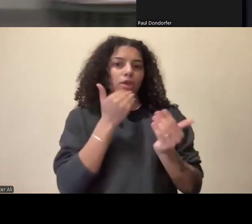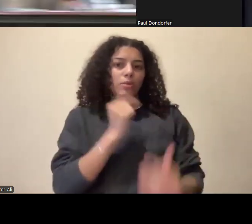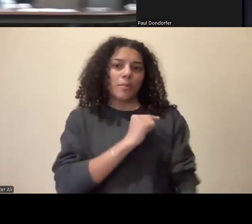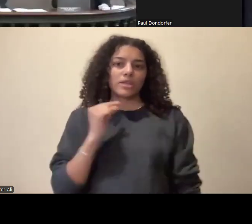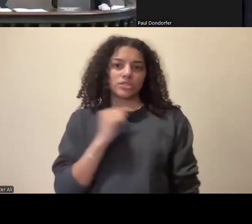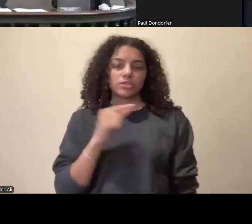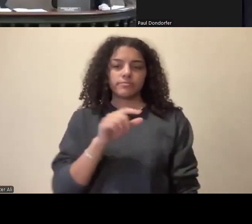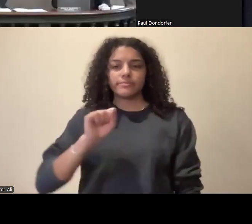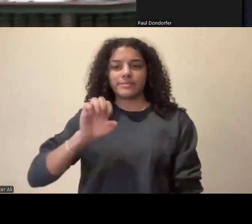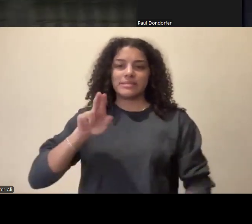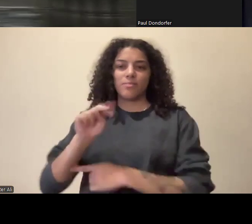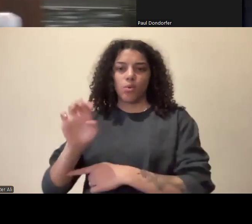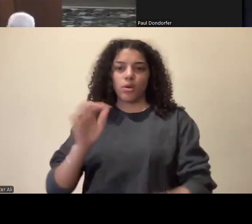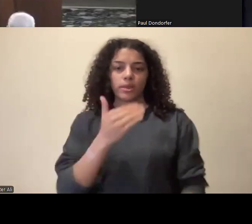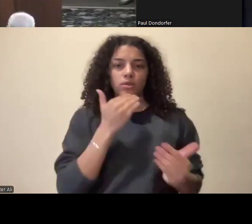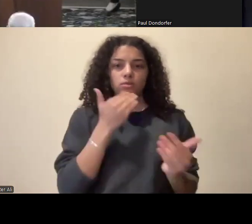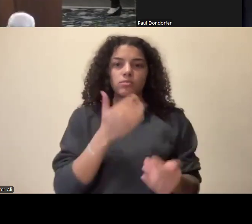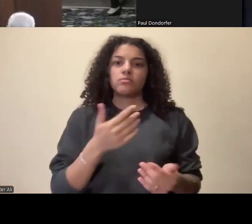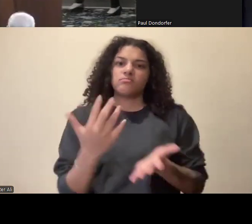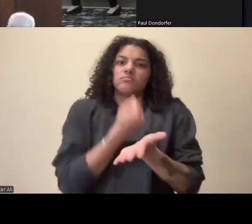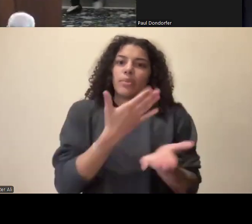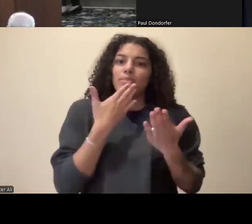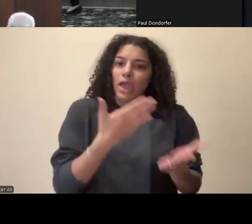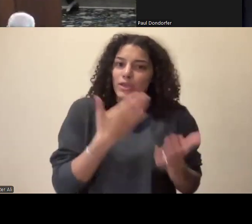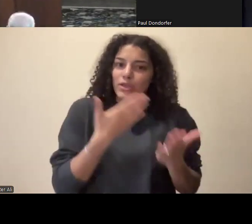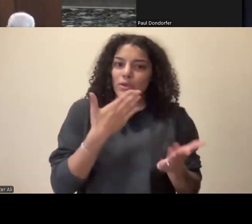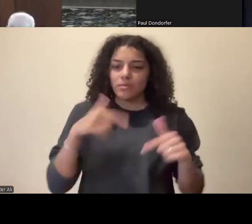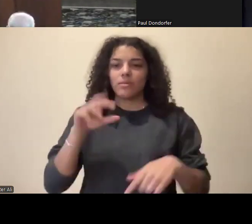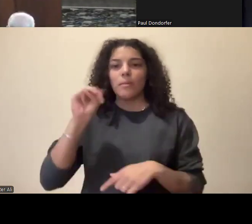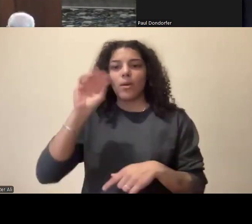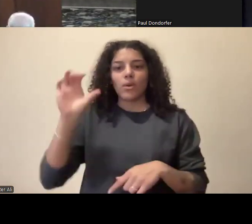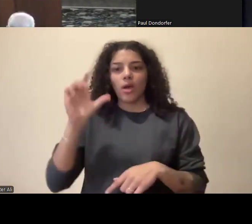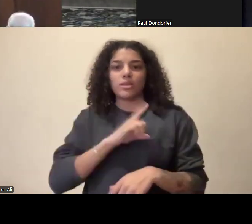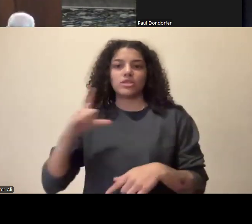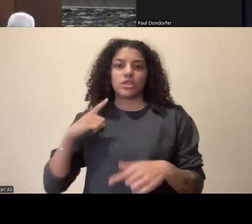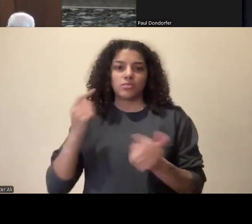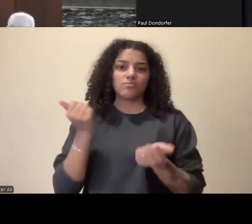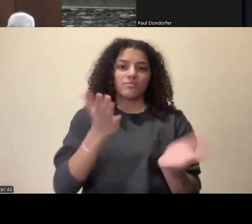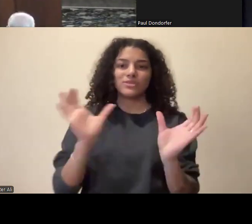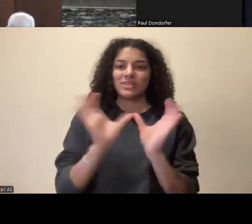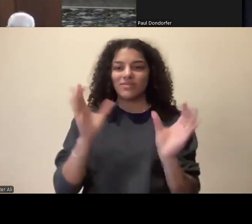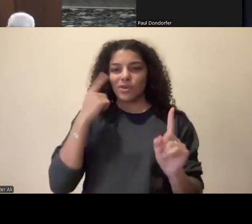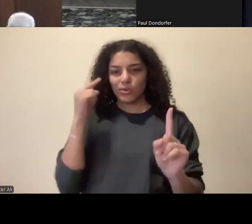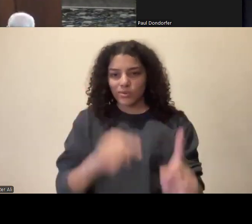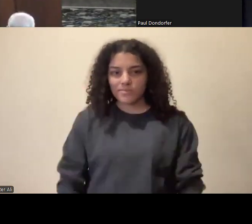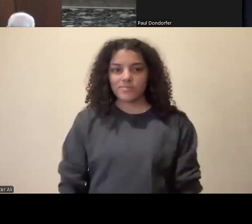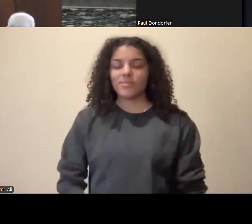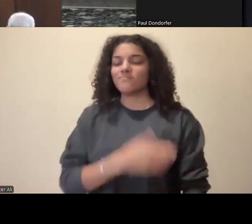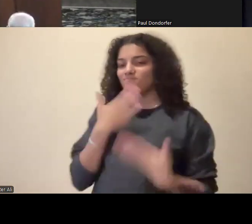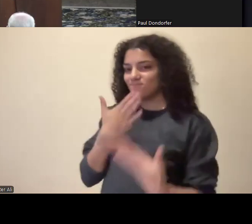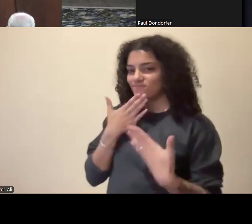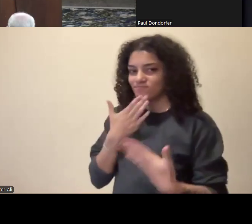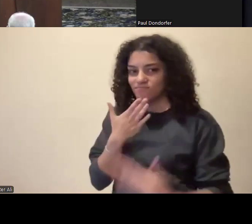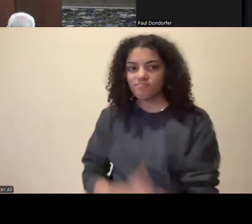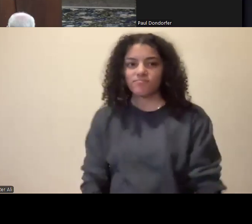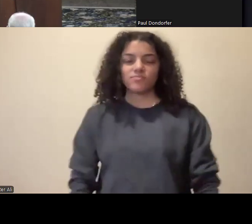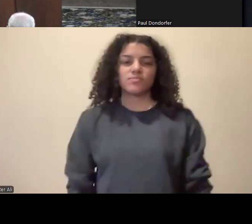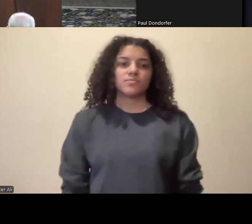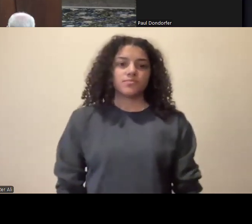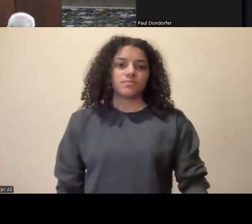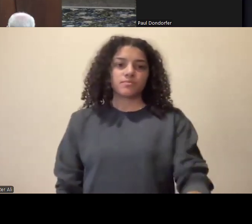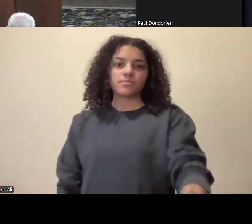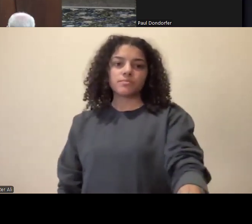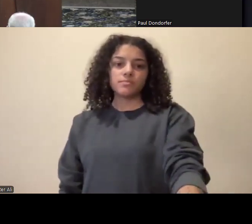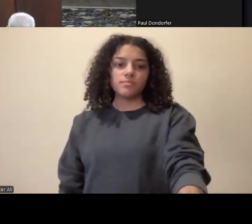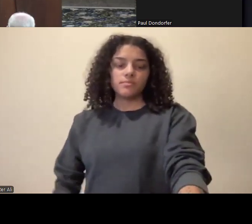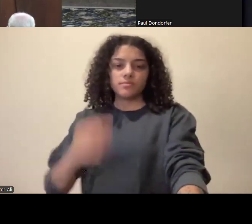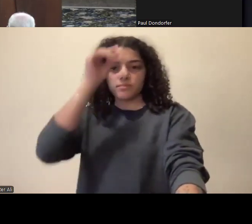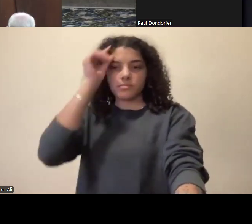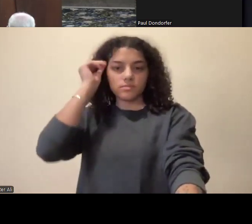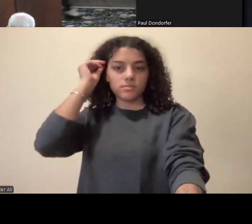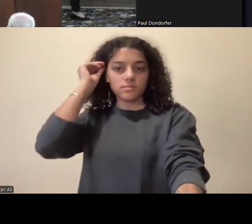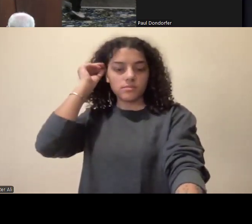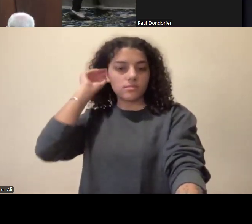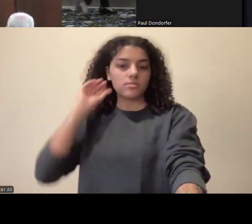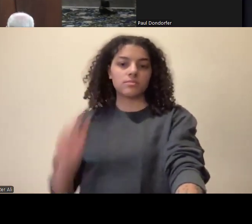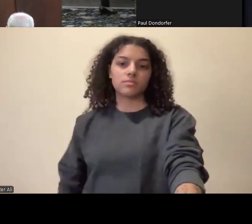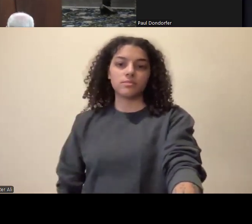like to thank you on behalf of the moral county legislature present you with the certificate